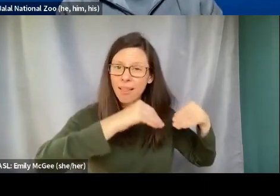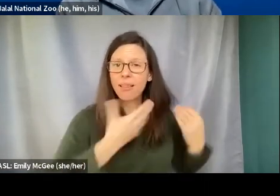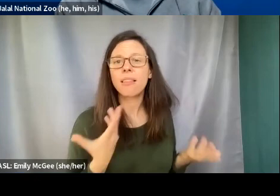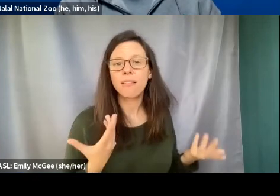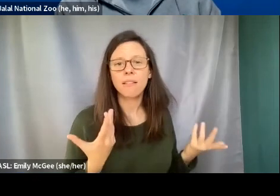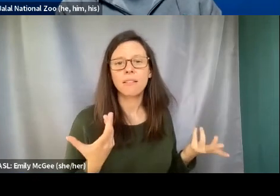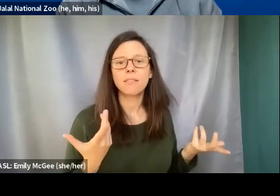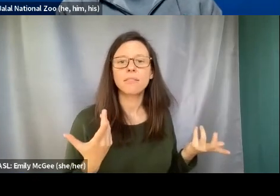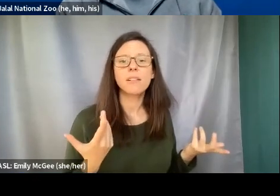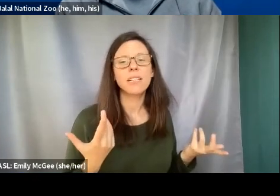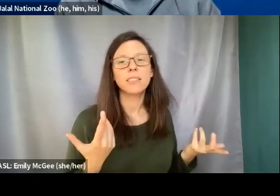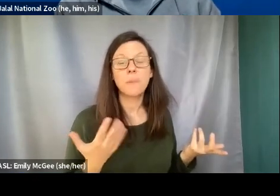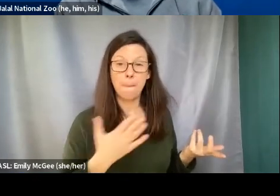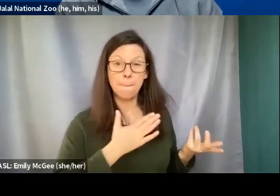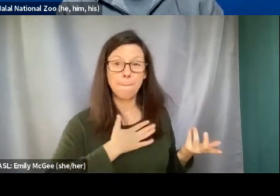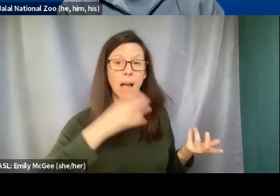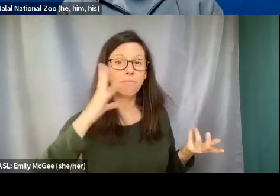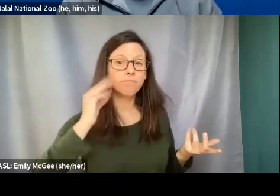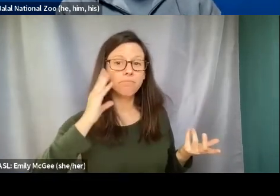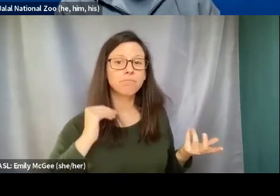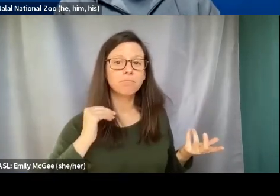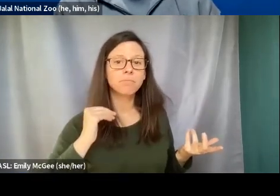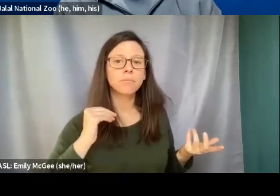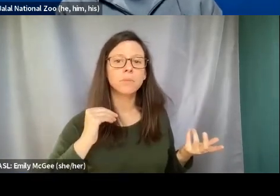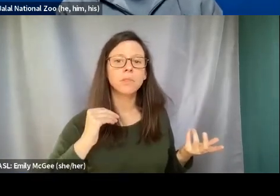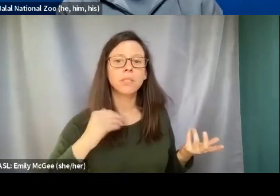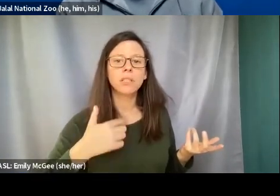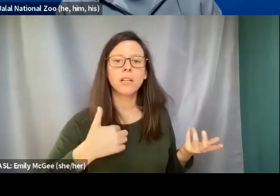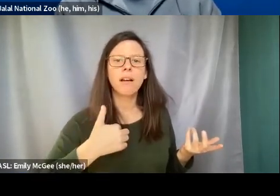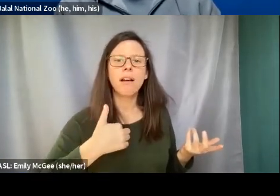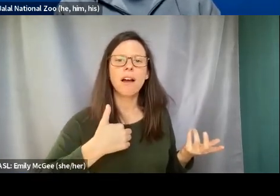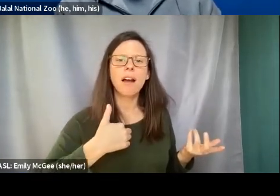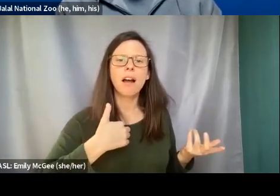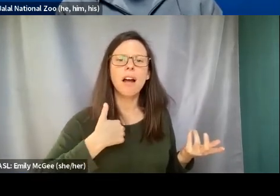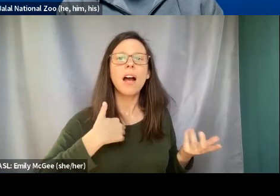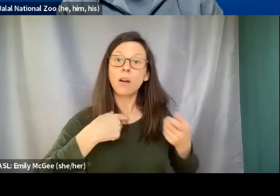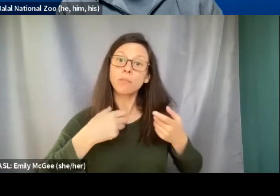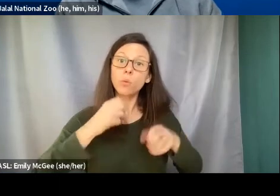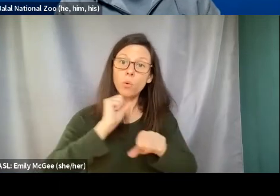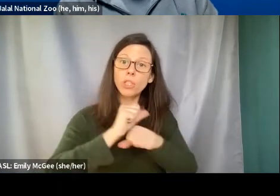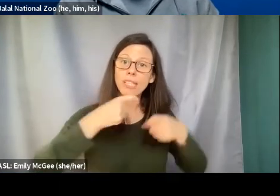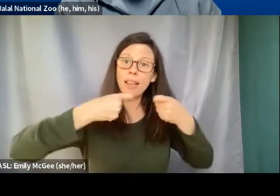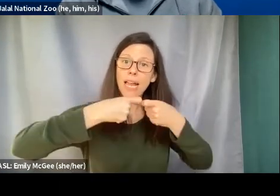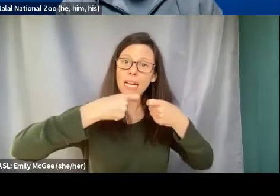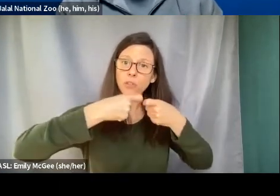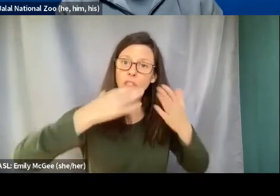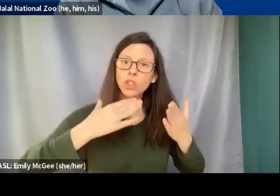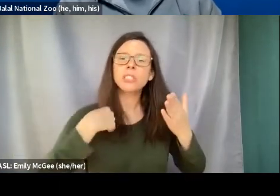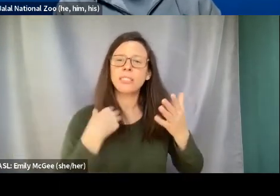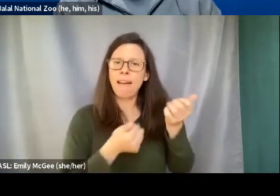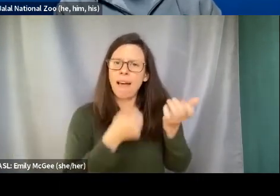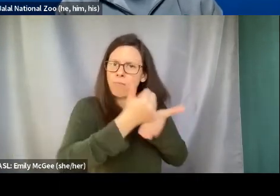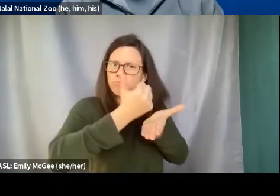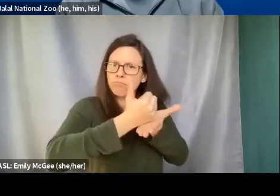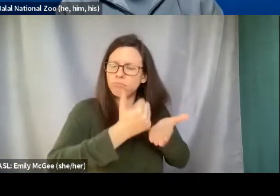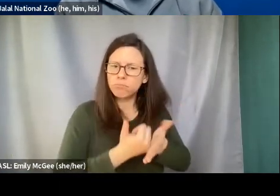um as an electrician's apprentice uh, the, so I've worked you know different fields in the past, the, but I